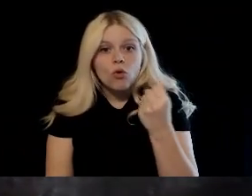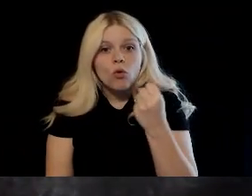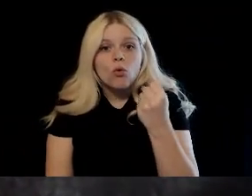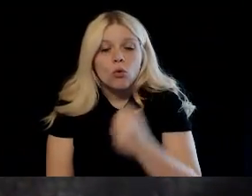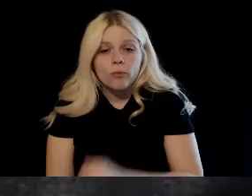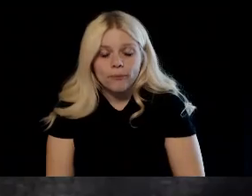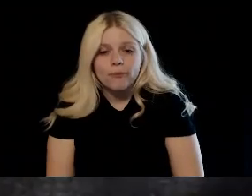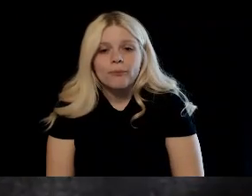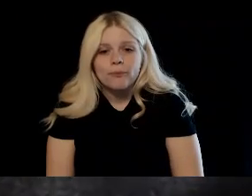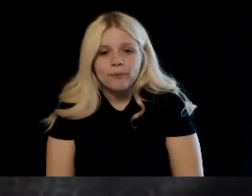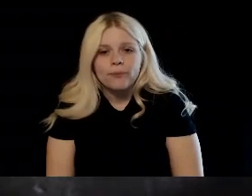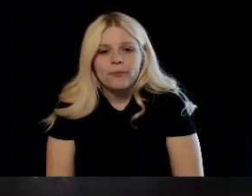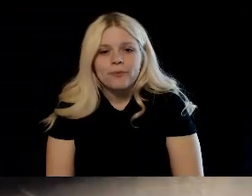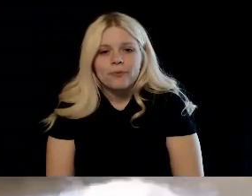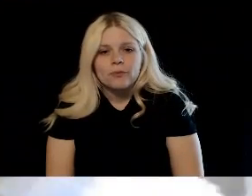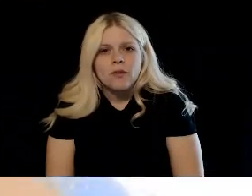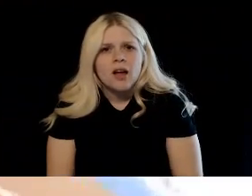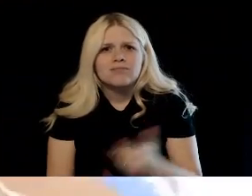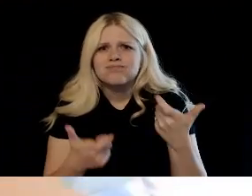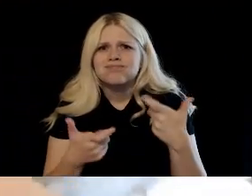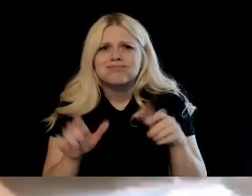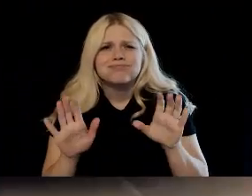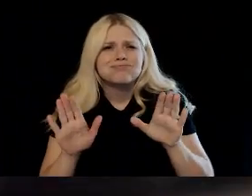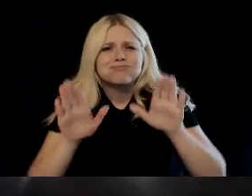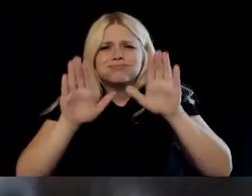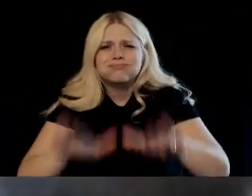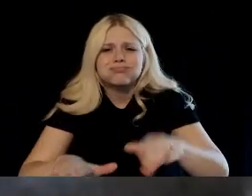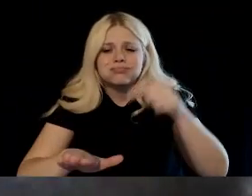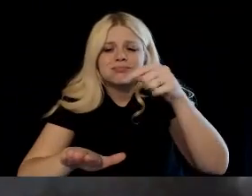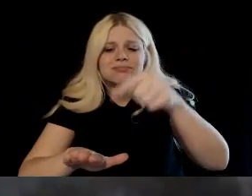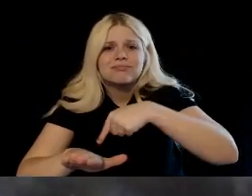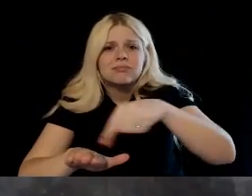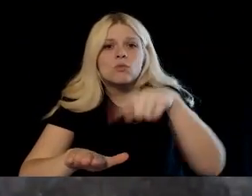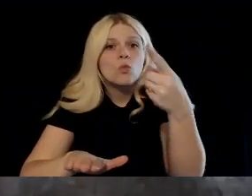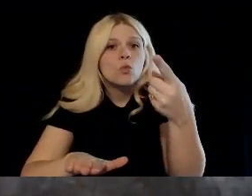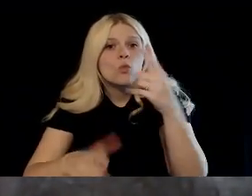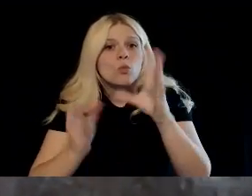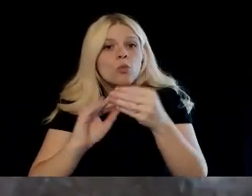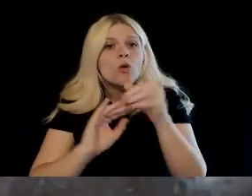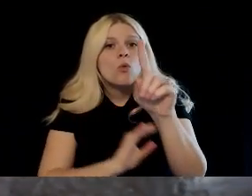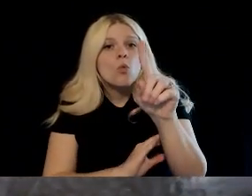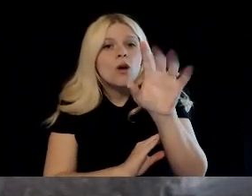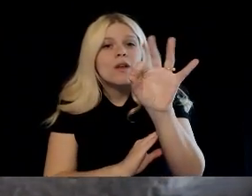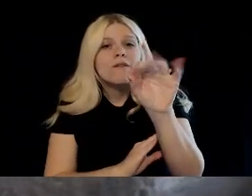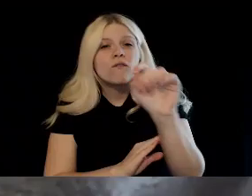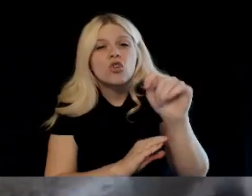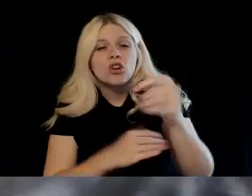Look at those big old flippers, they're about a foot long! Okay he's holding, see